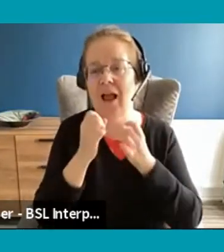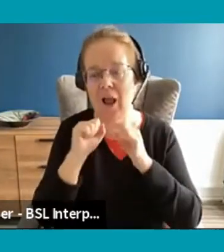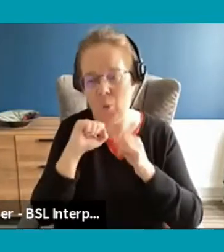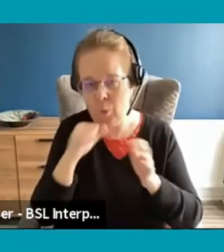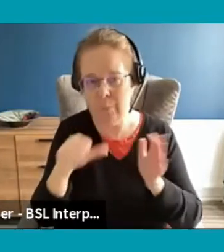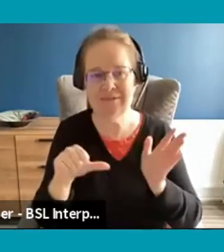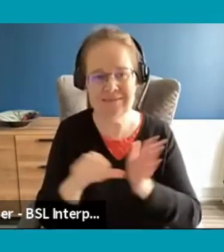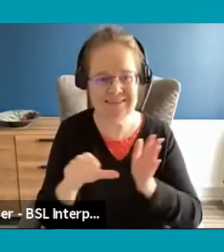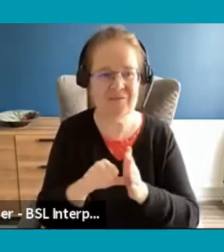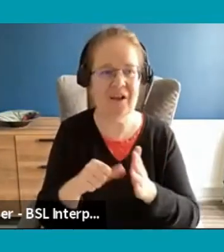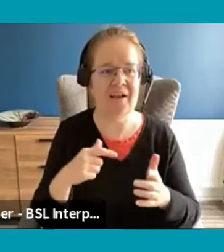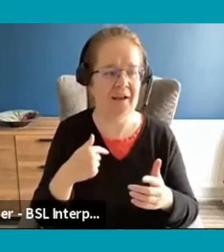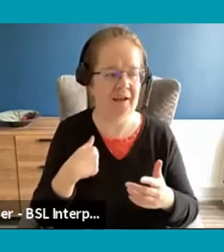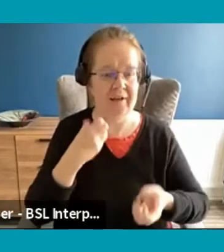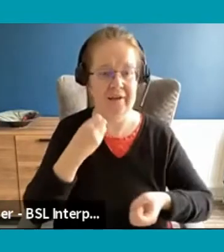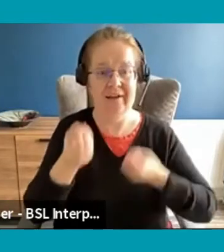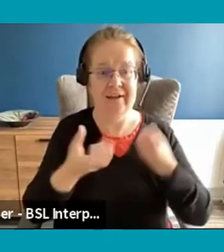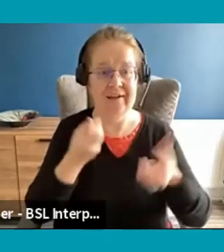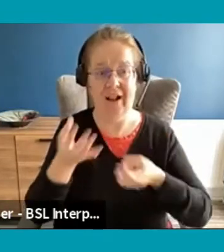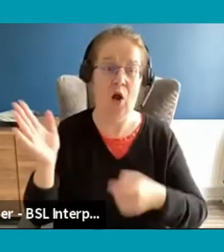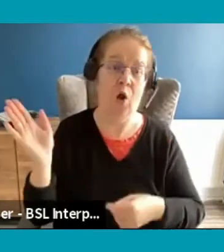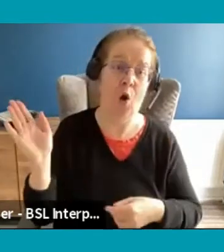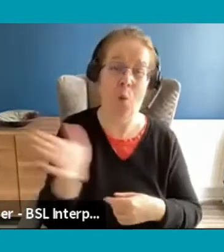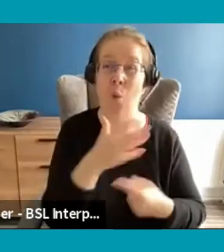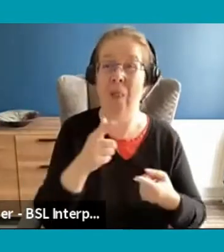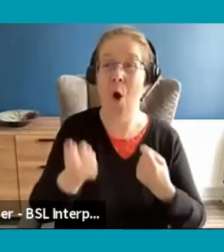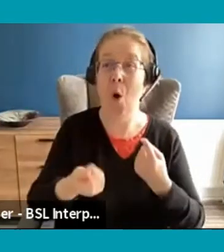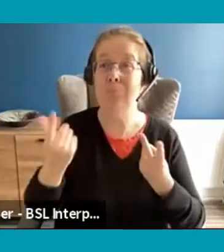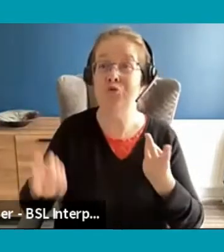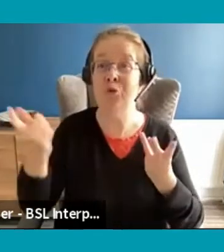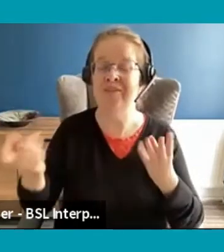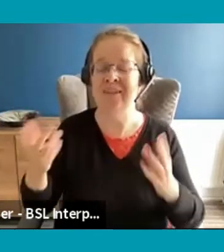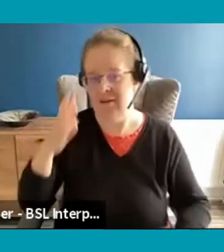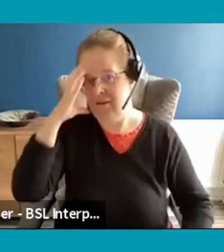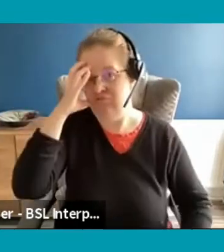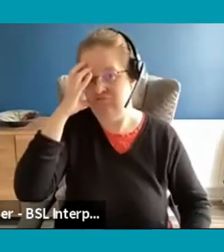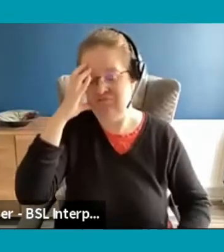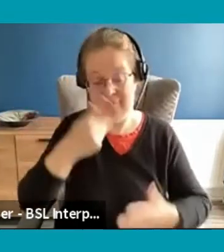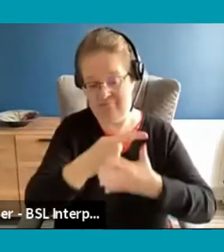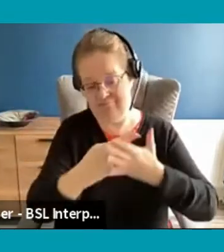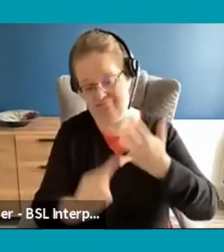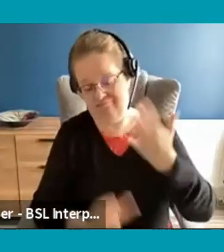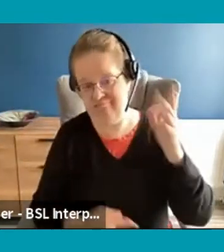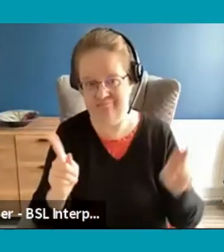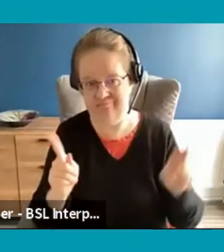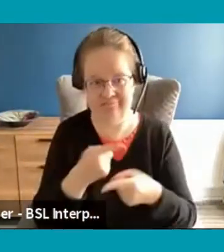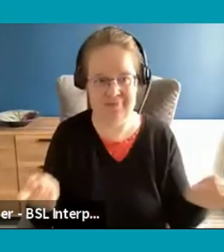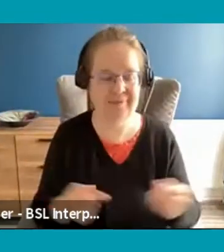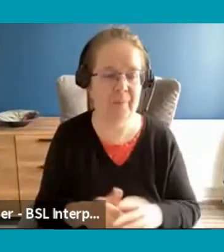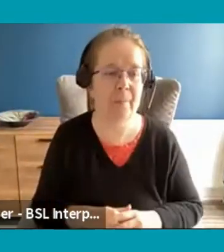for me to actually kind of tell you every single opportunity just to kind of give you an idea of you know we as the team that I work